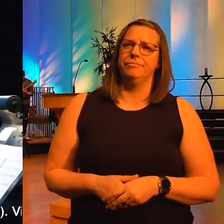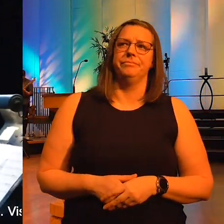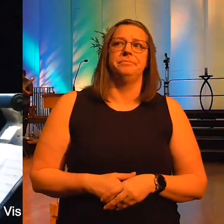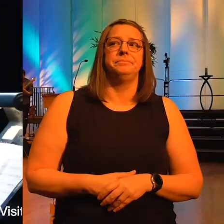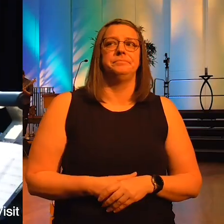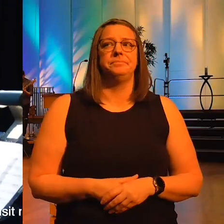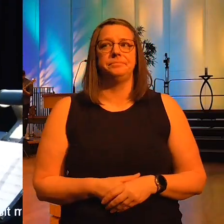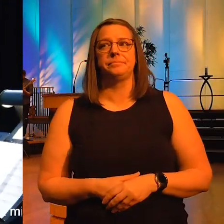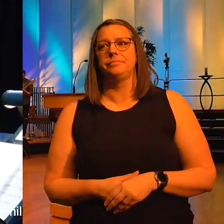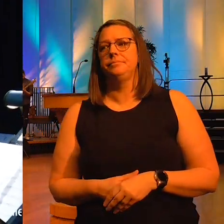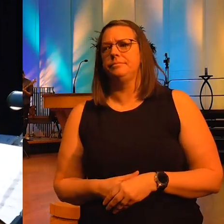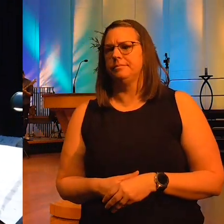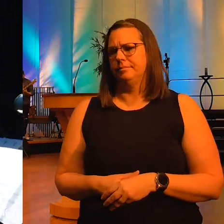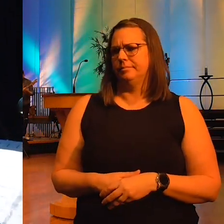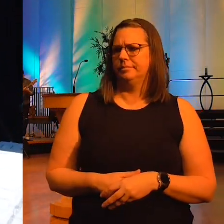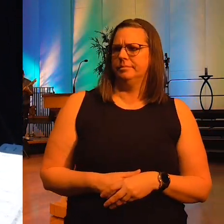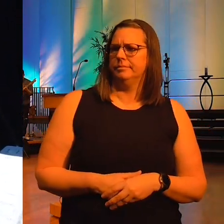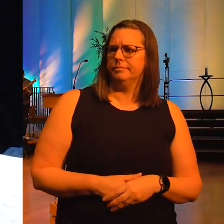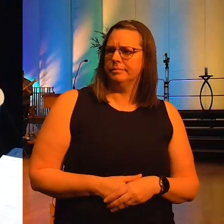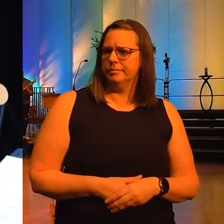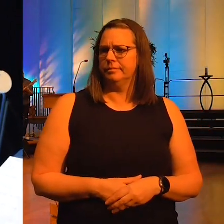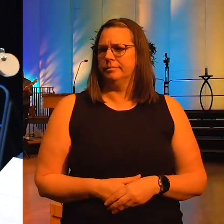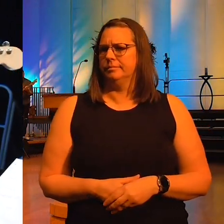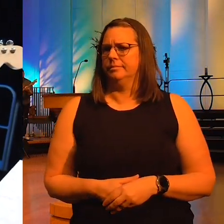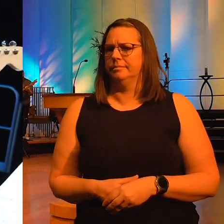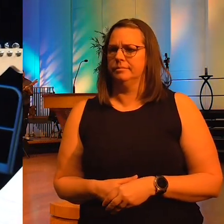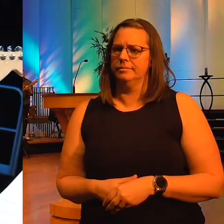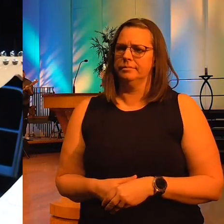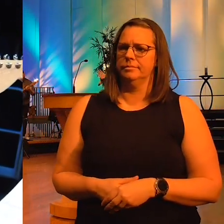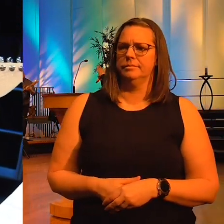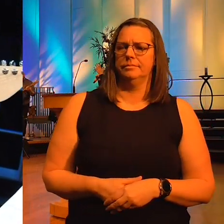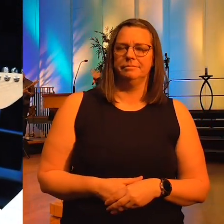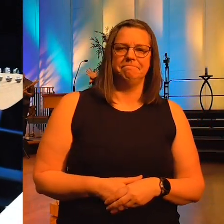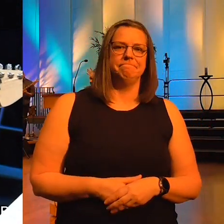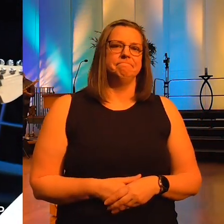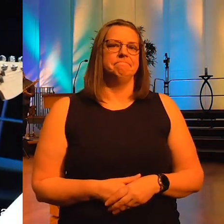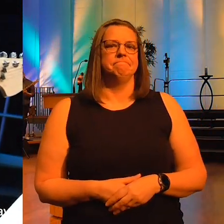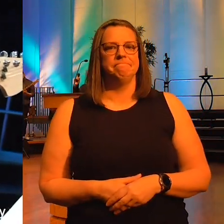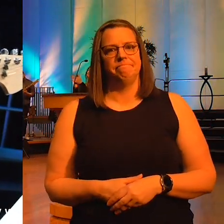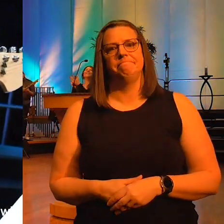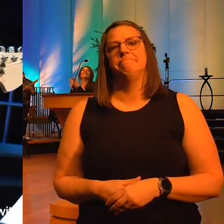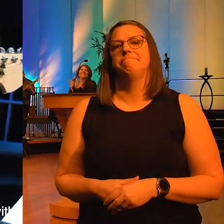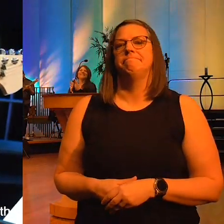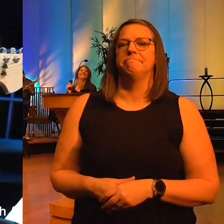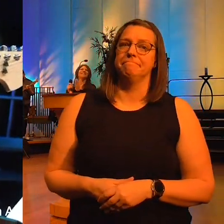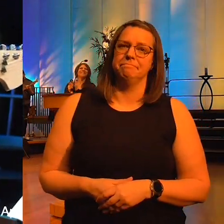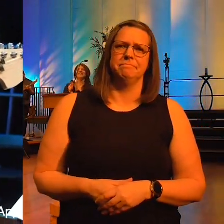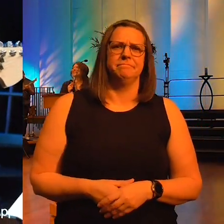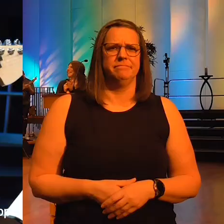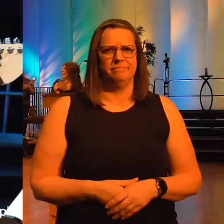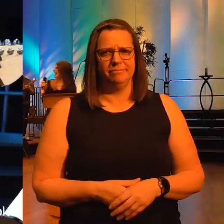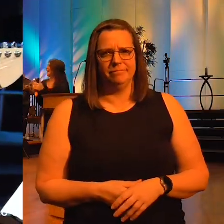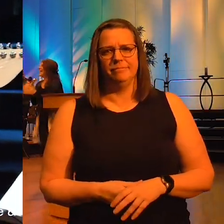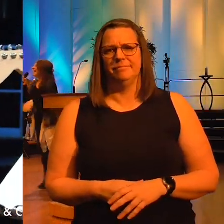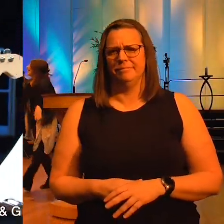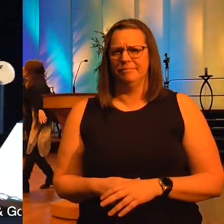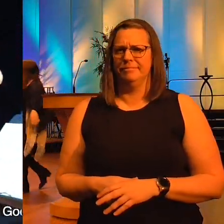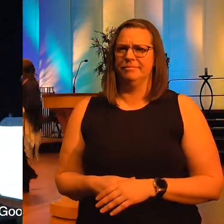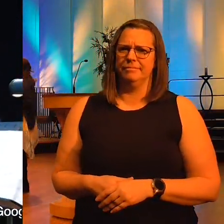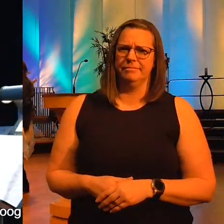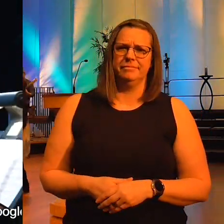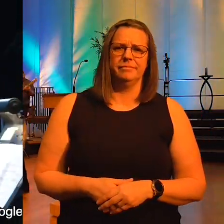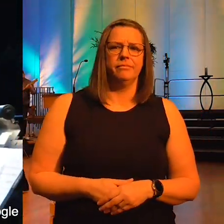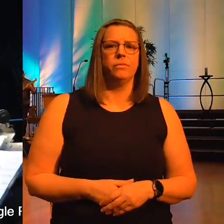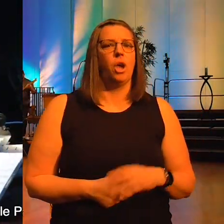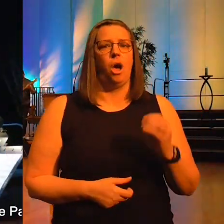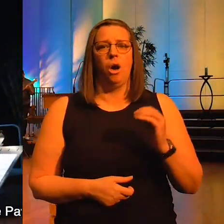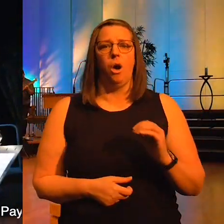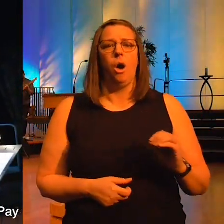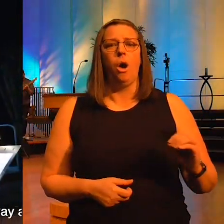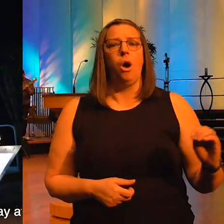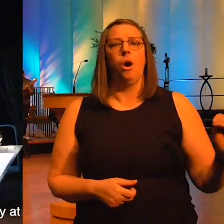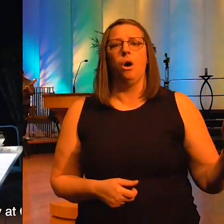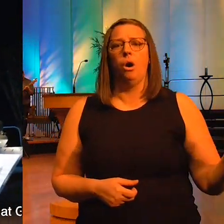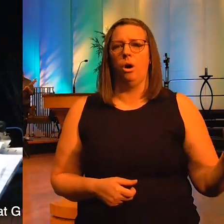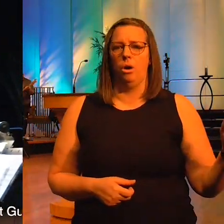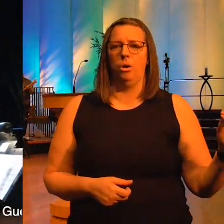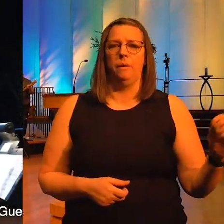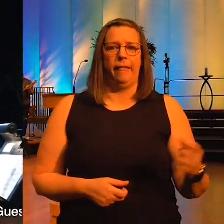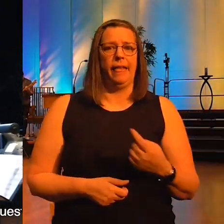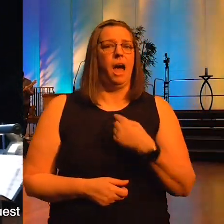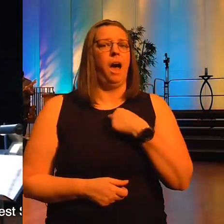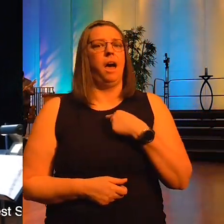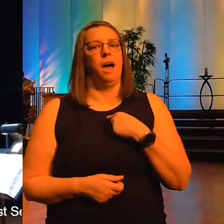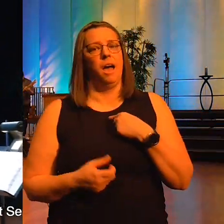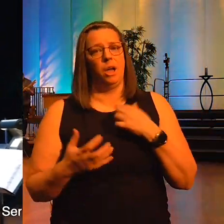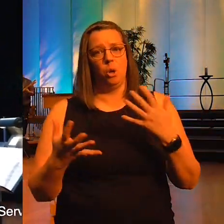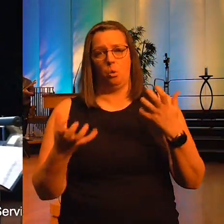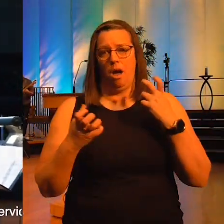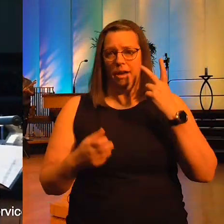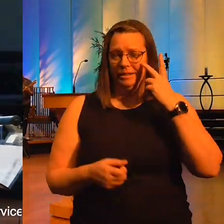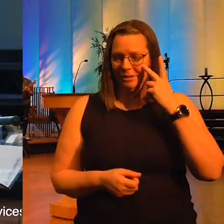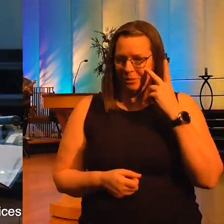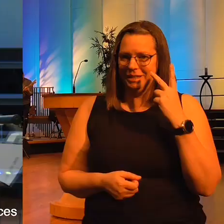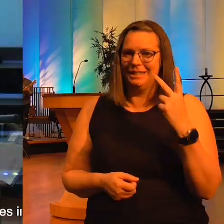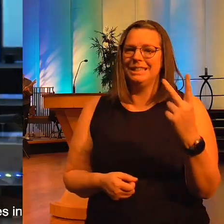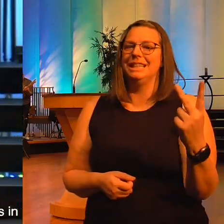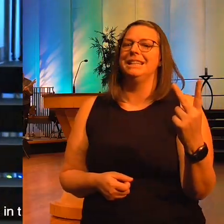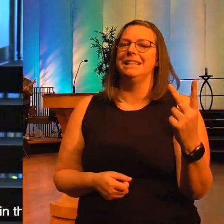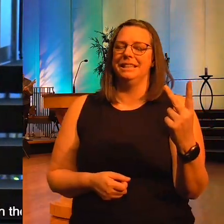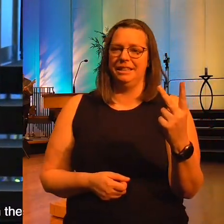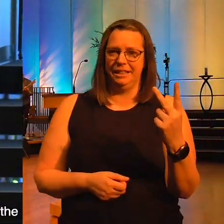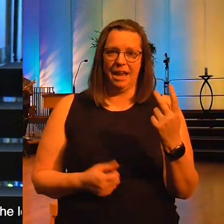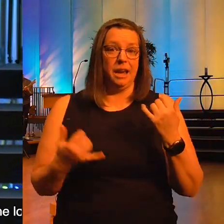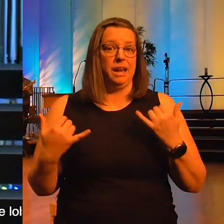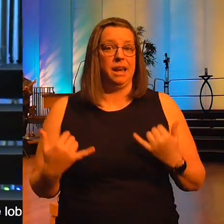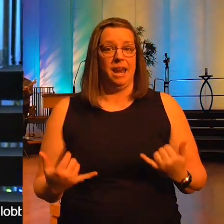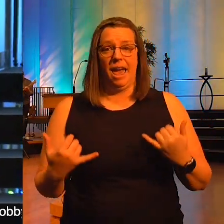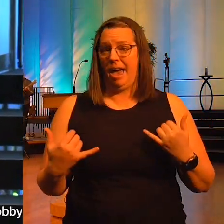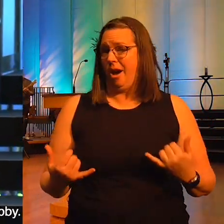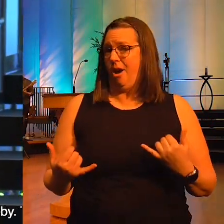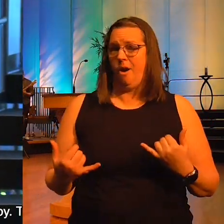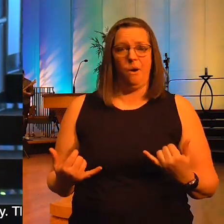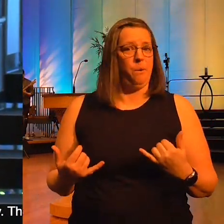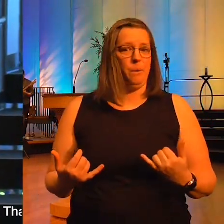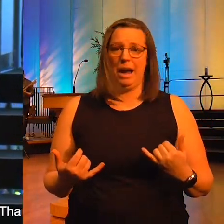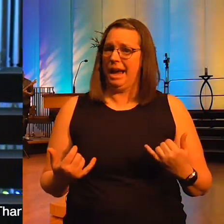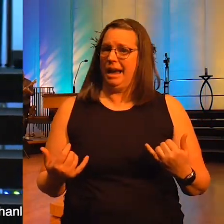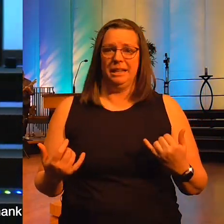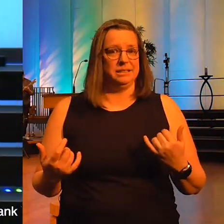again oh I want to see that now isn't power we